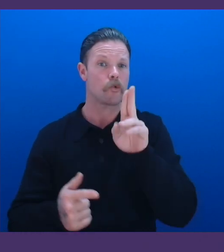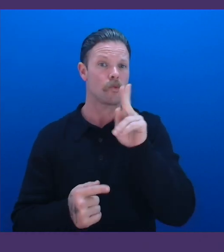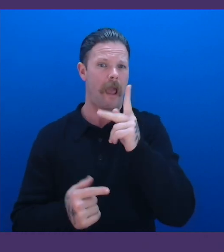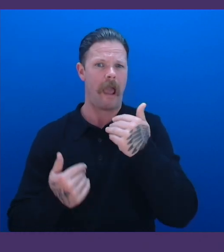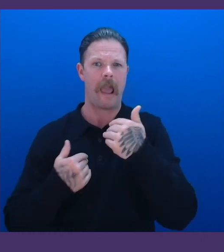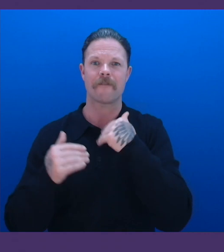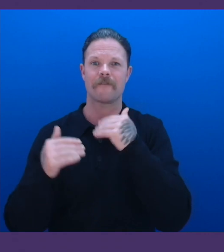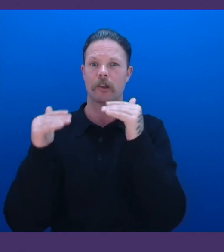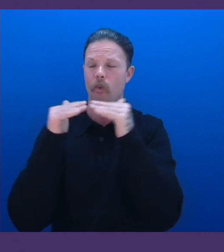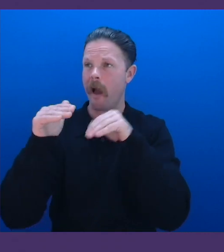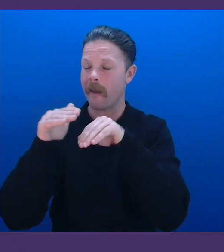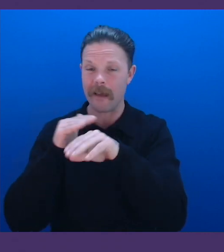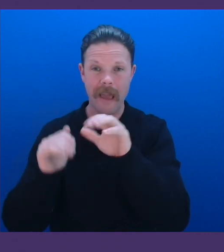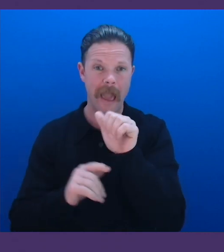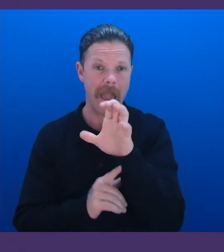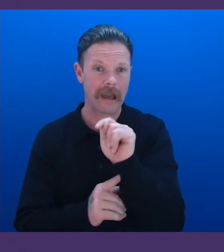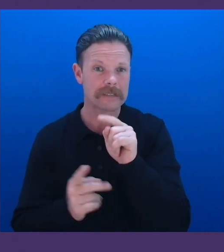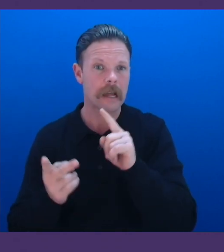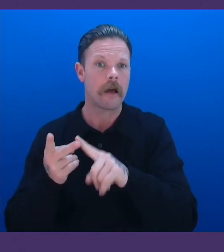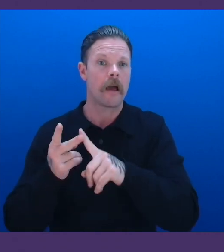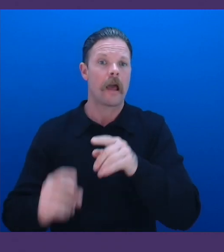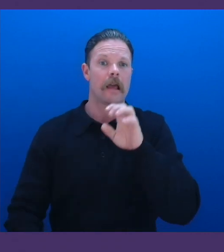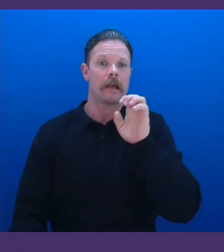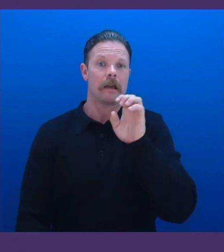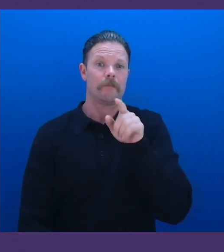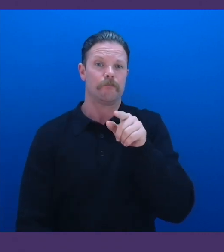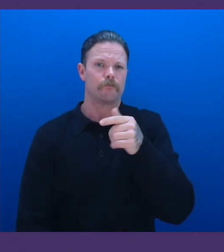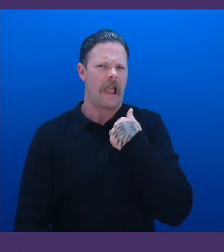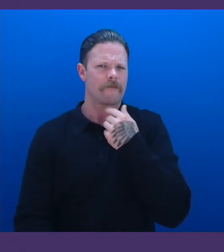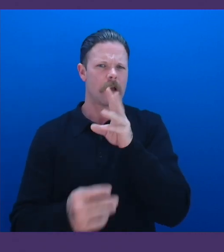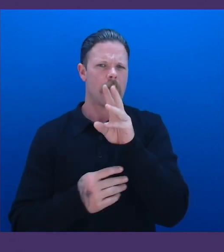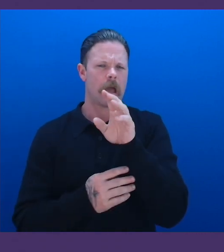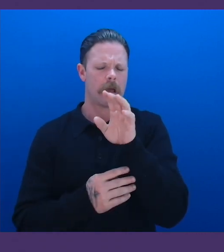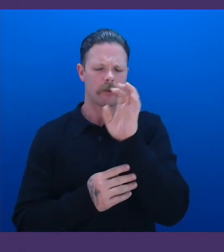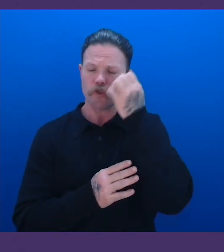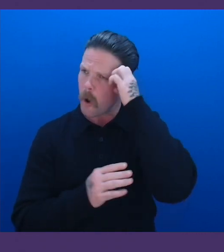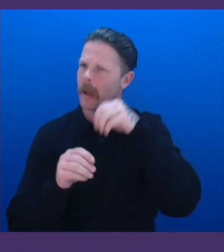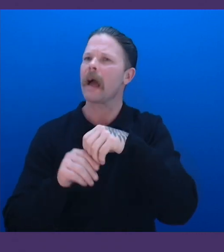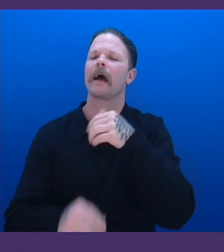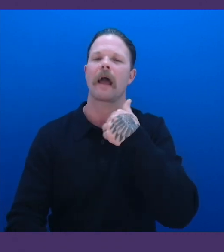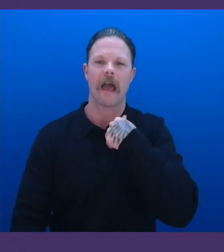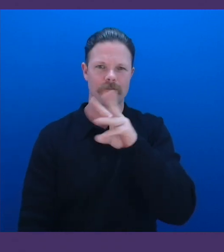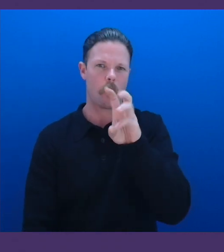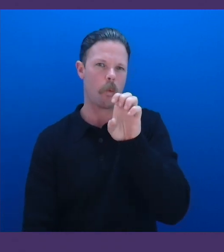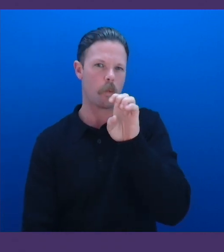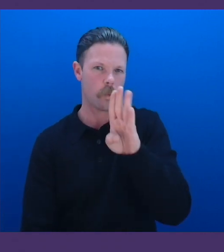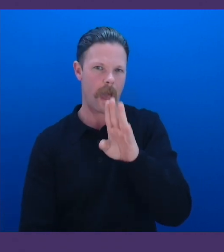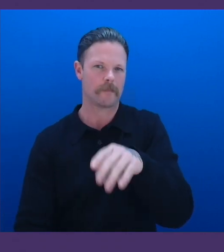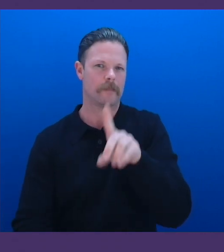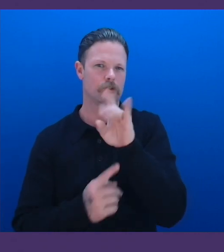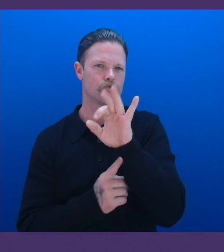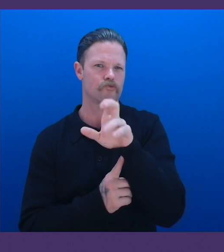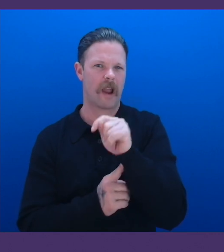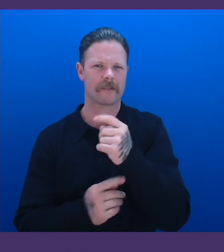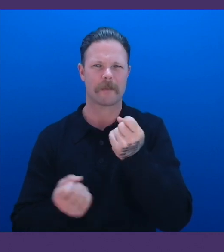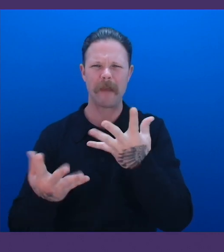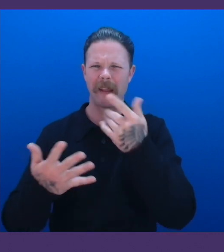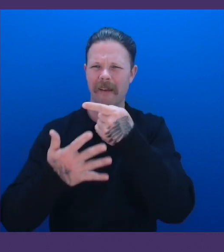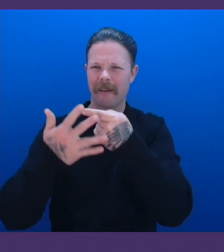Each of those things touches on accessibility in some way. And so, my first question is, is the EAA --